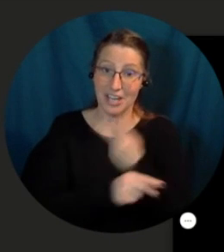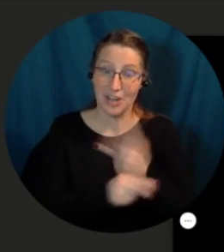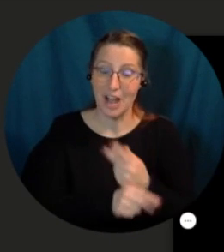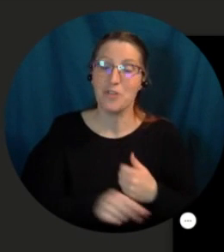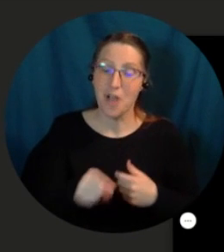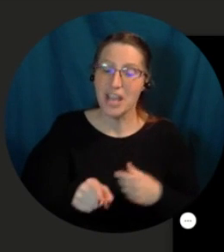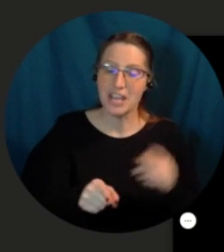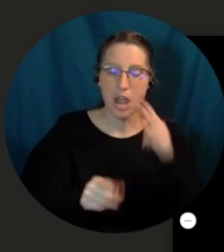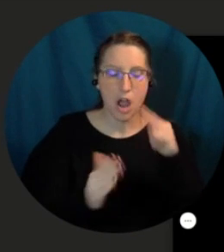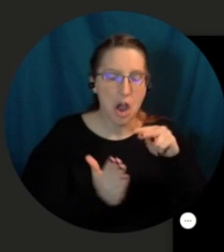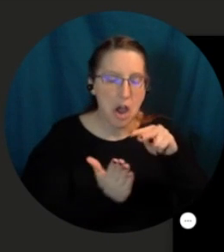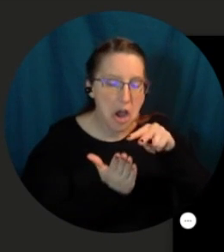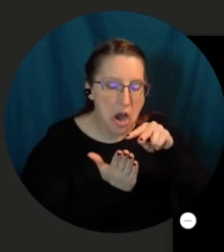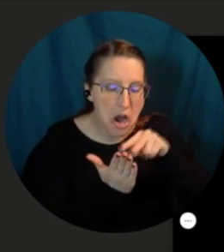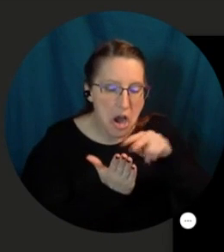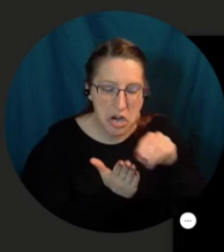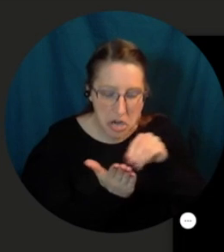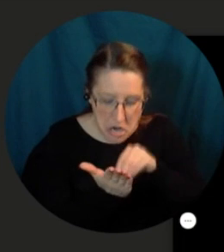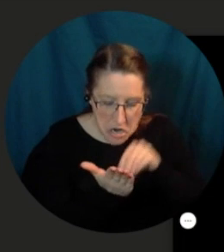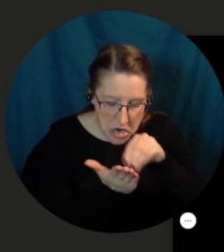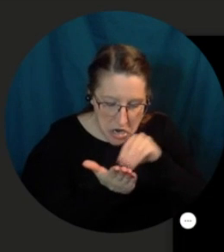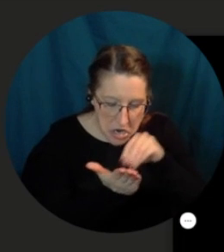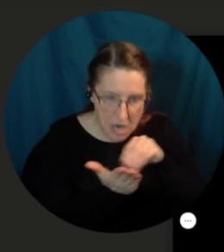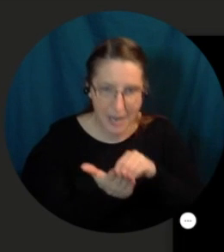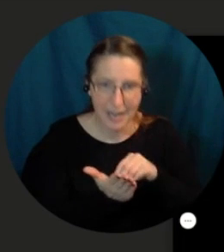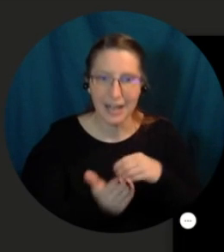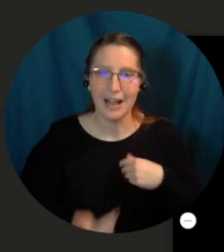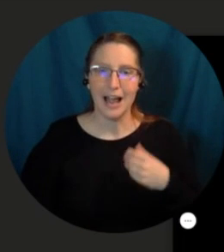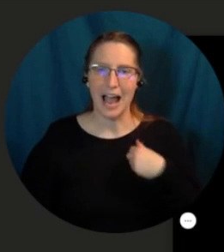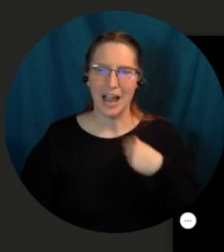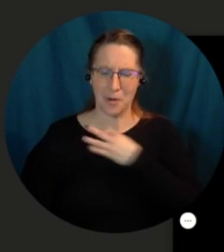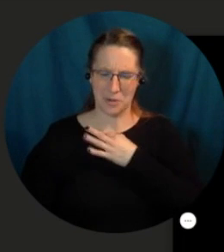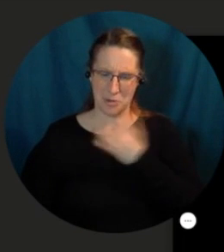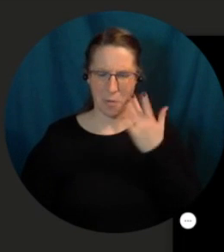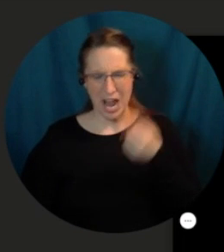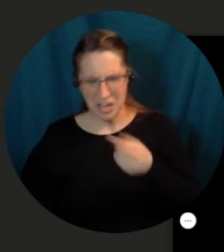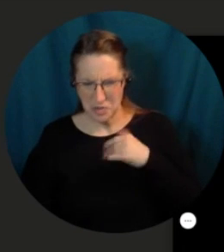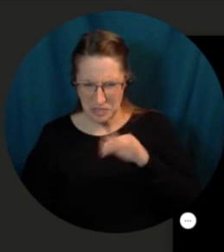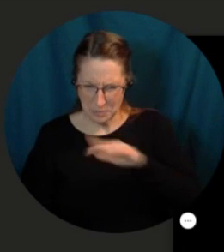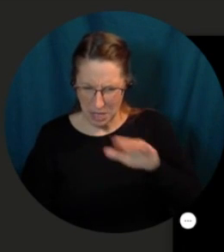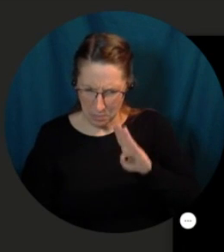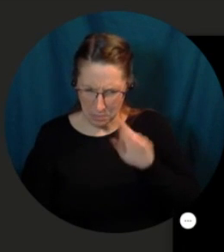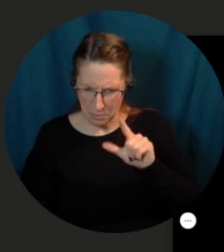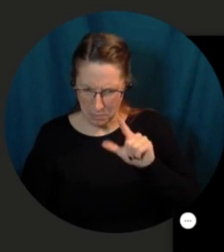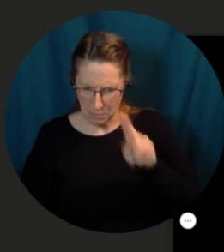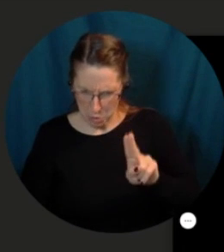And I always wondered why there was no E at the end of blue because it's cut off right here.